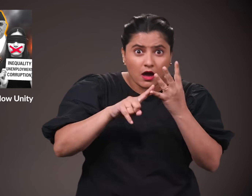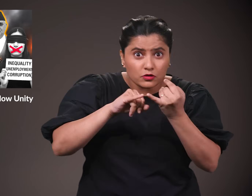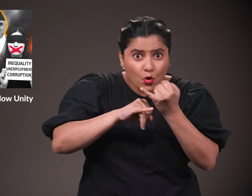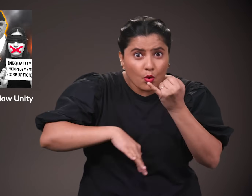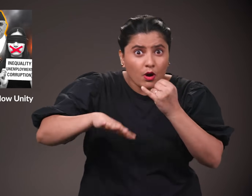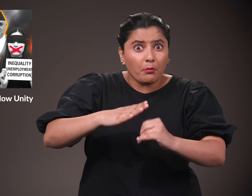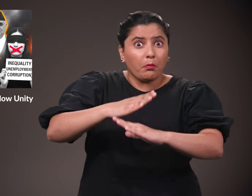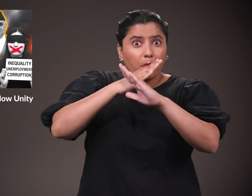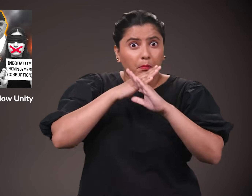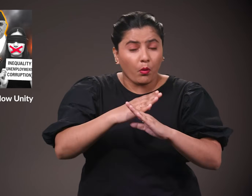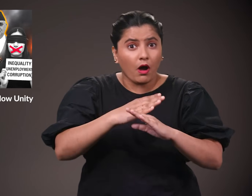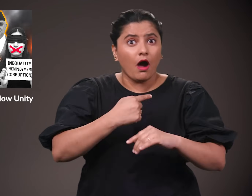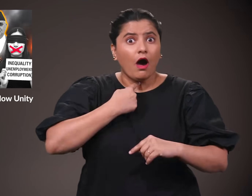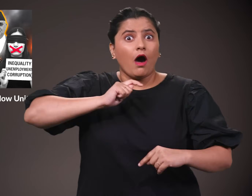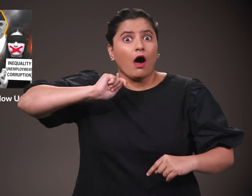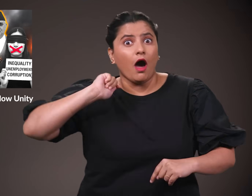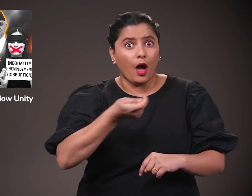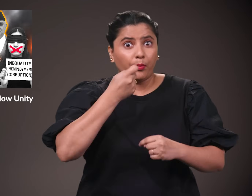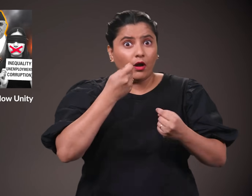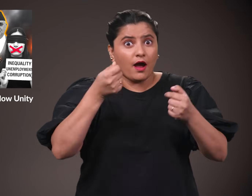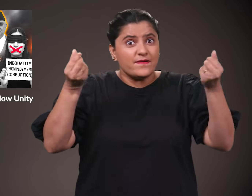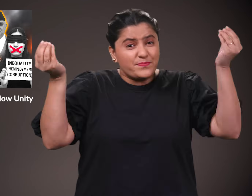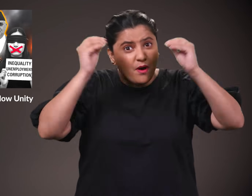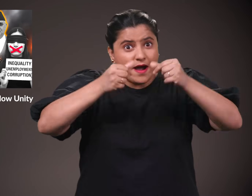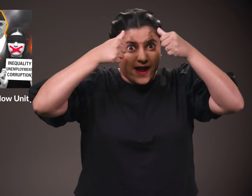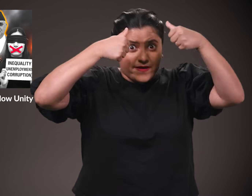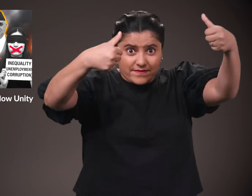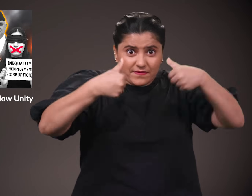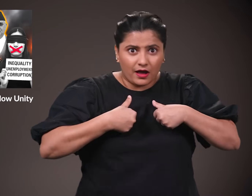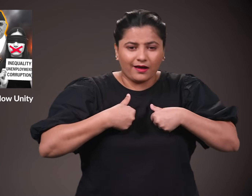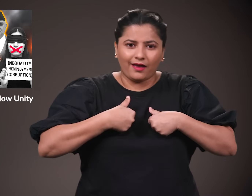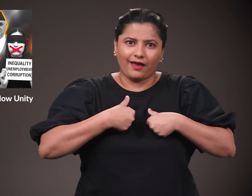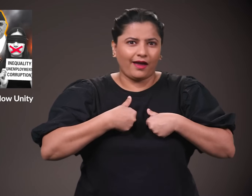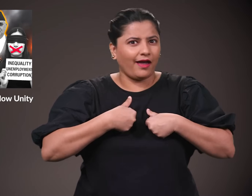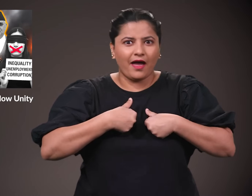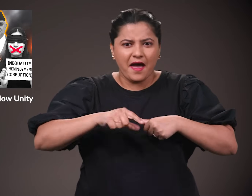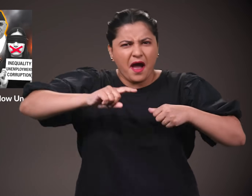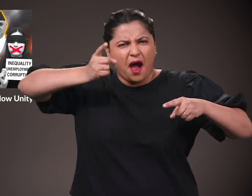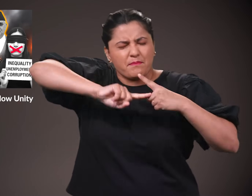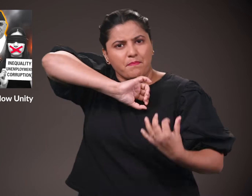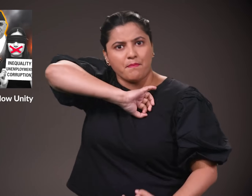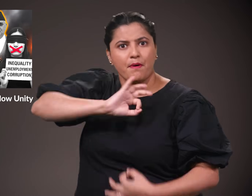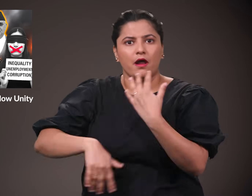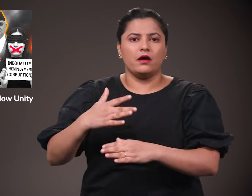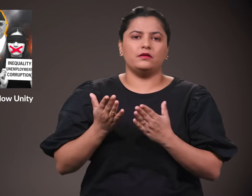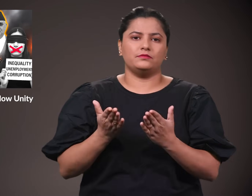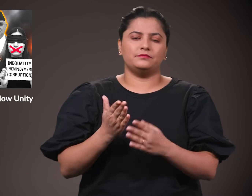4. And finally, the social media ban felt like an oppression tool. It became the last tipping point.